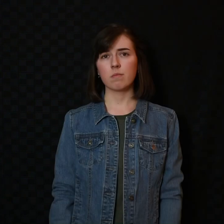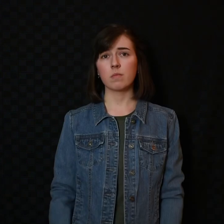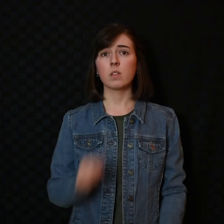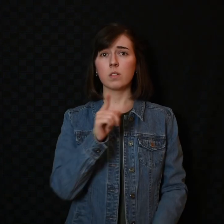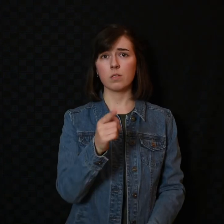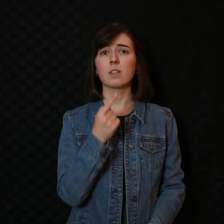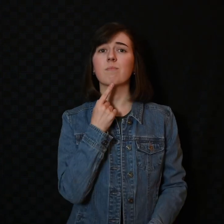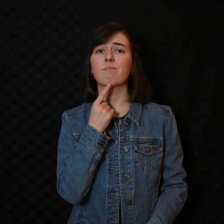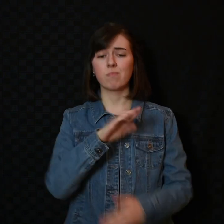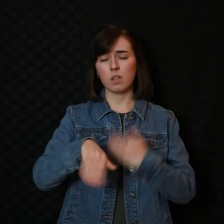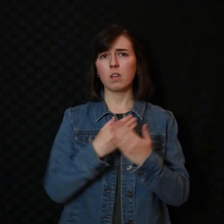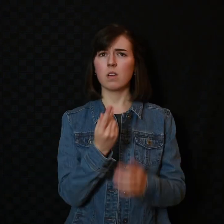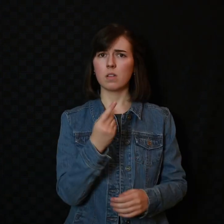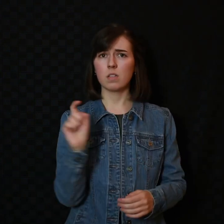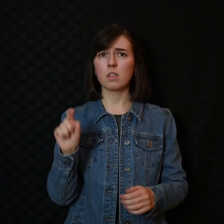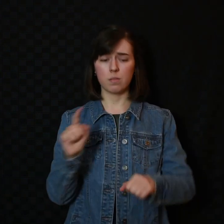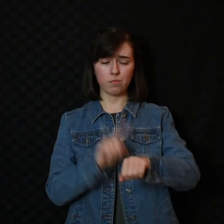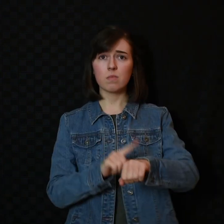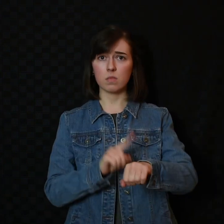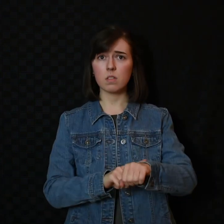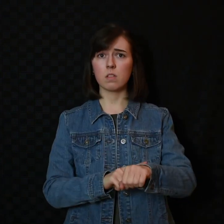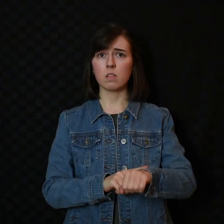You say all we need time